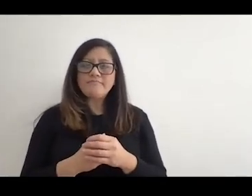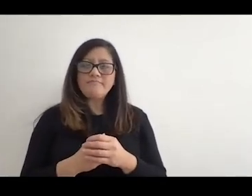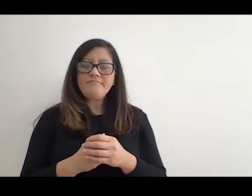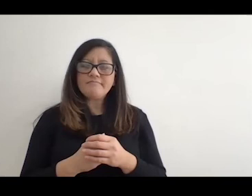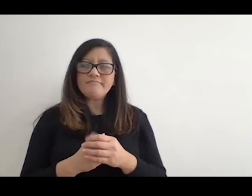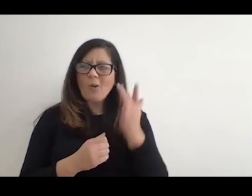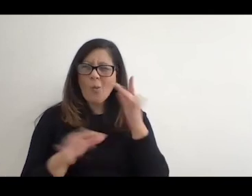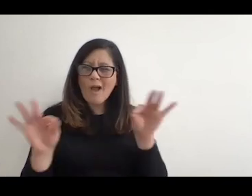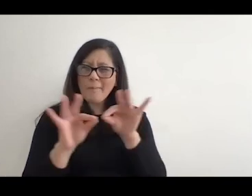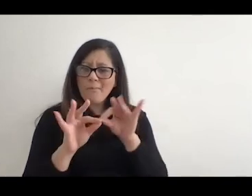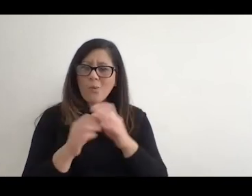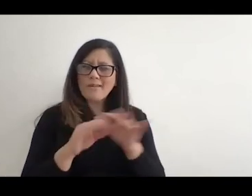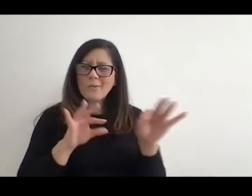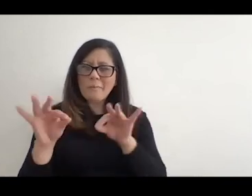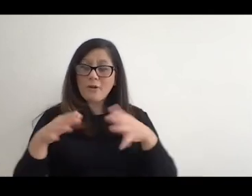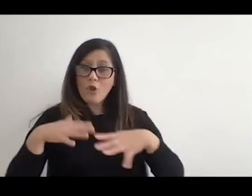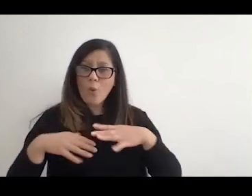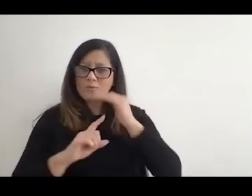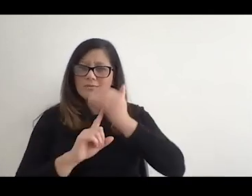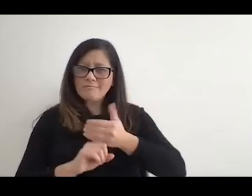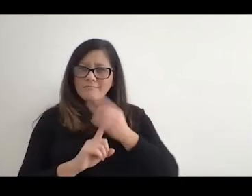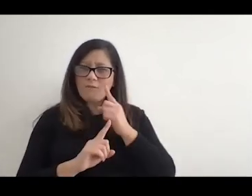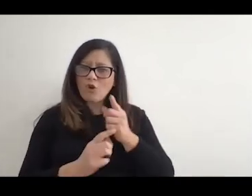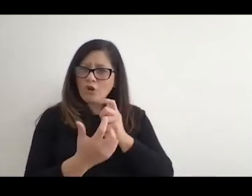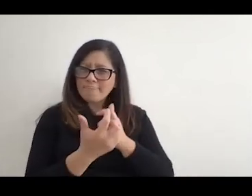dressing with disabilities? Because if you're trying to be a dresser